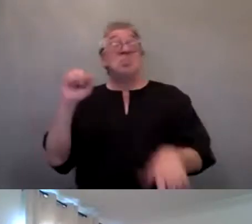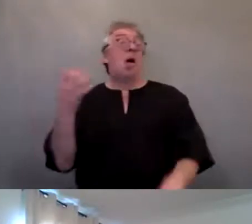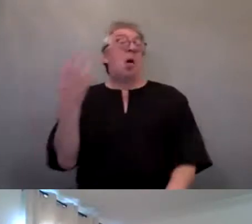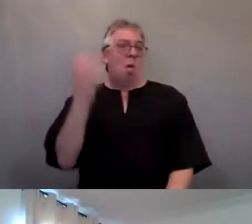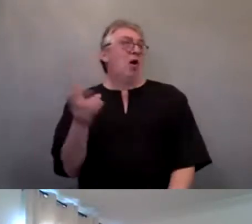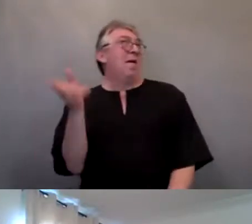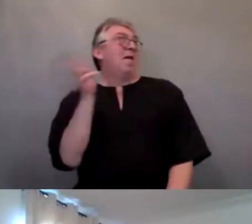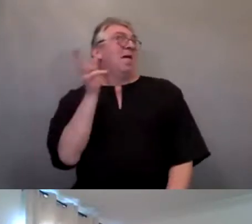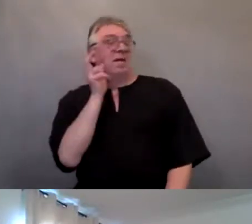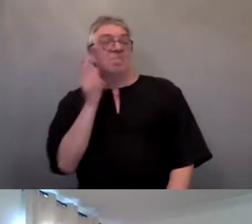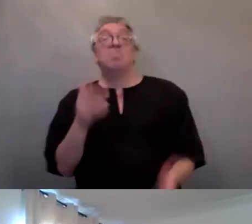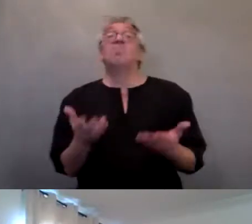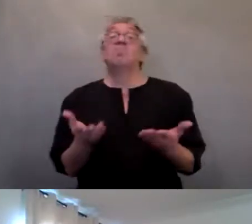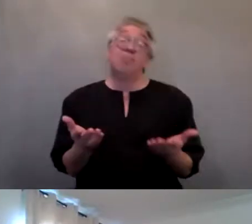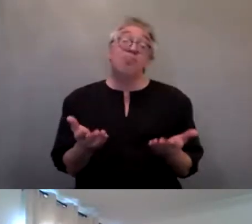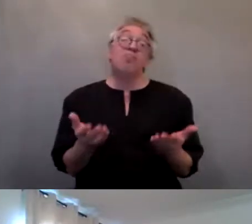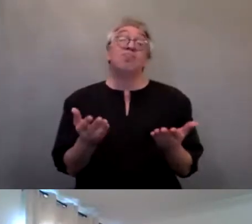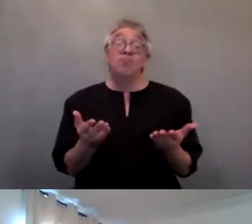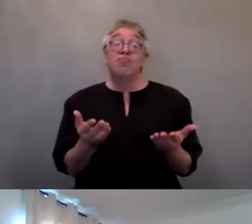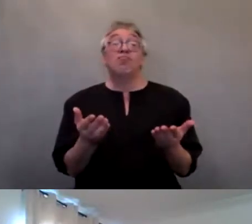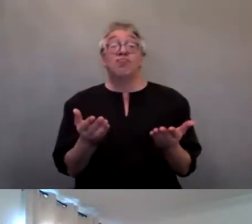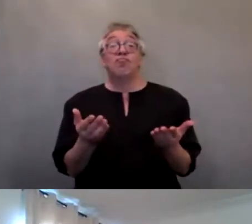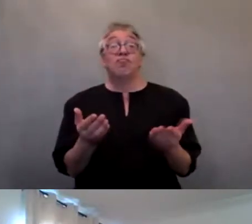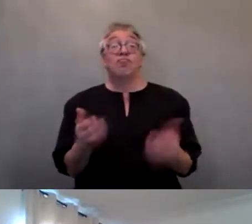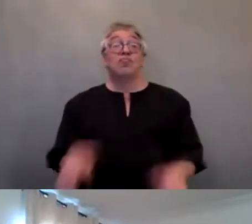to hear. >> NAAMA TSACH: Their baby.